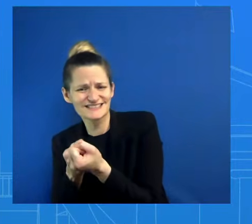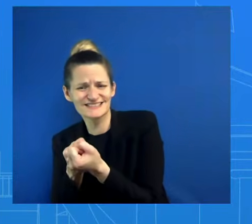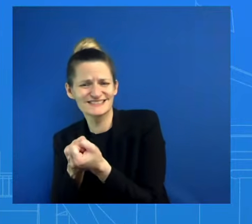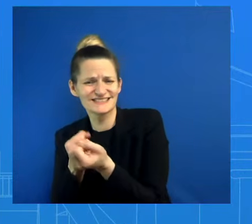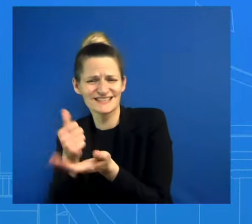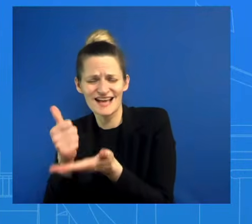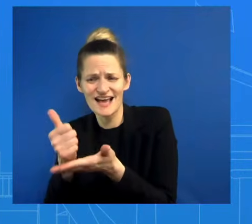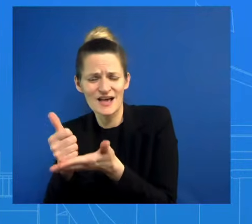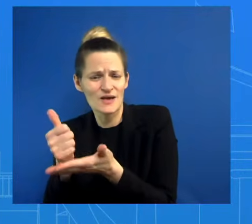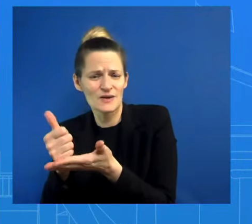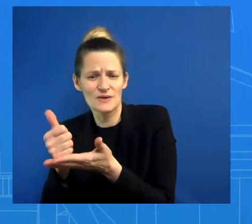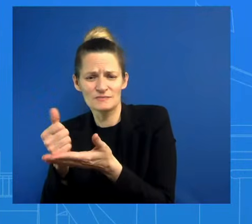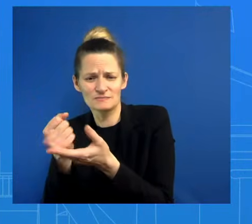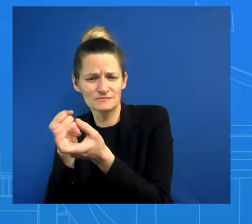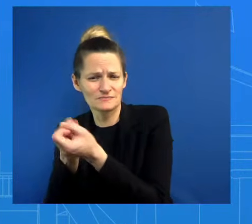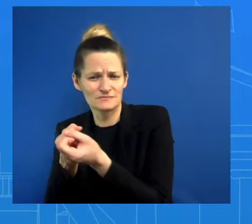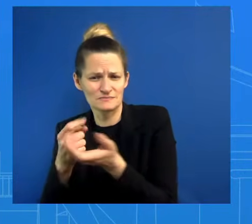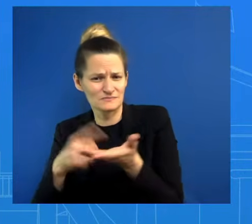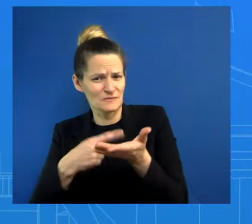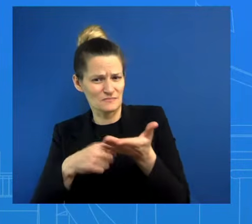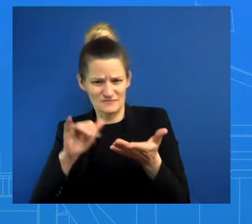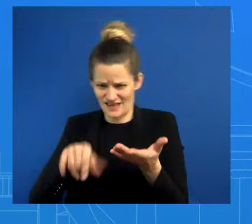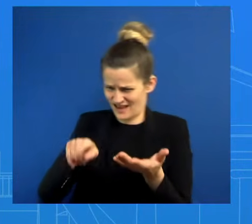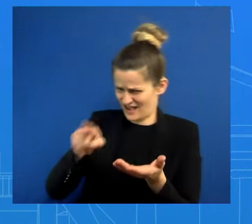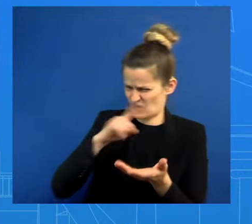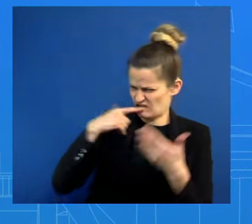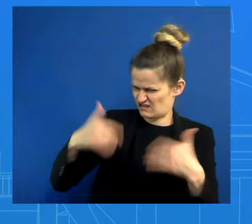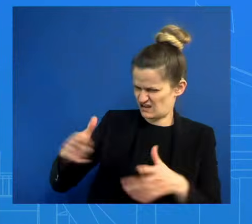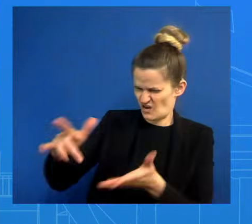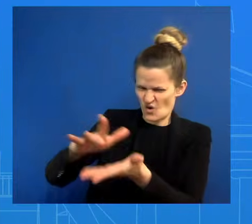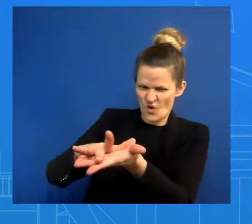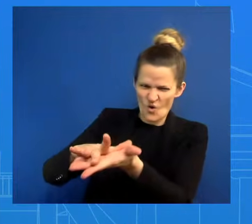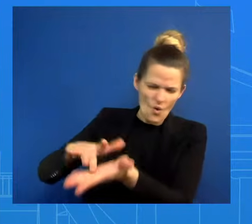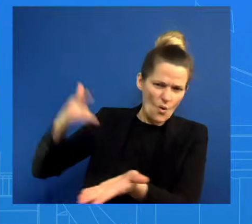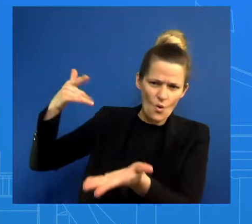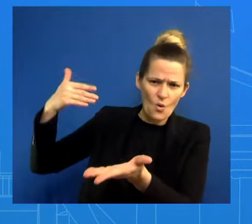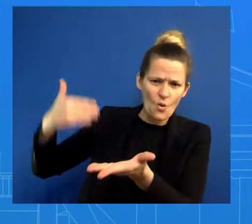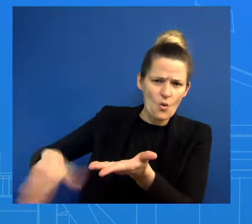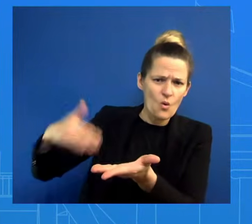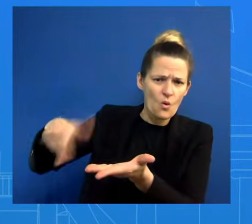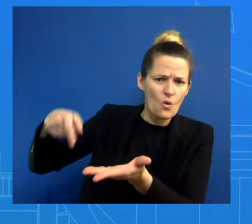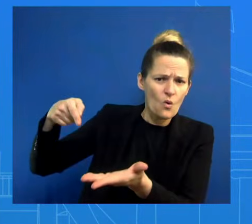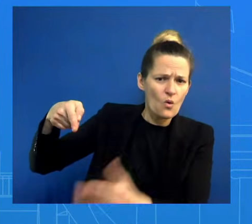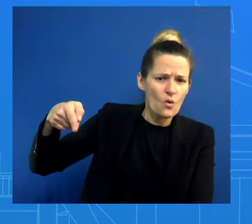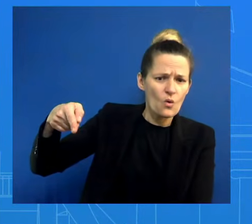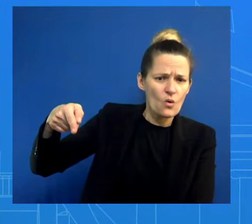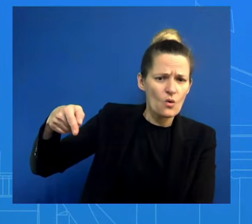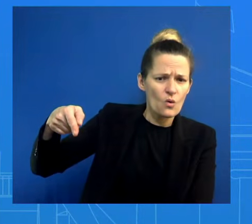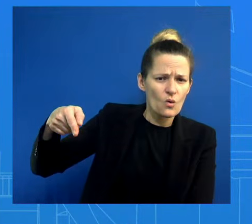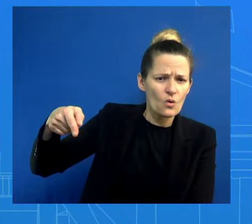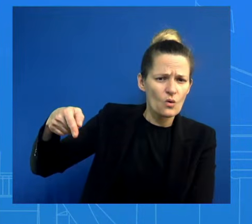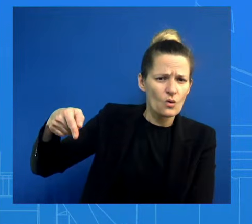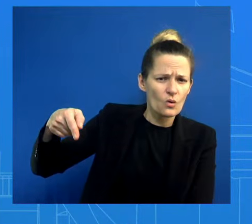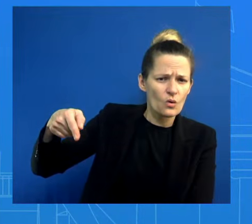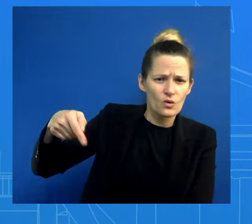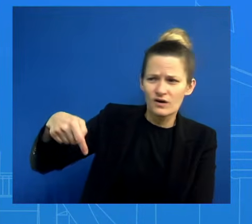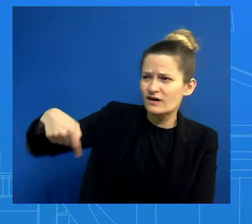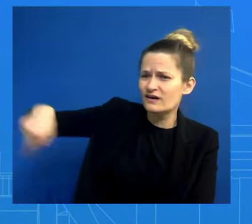basically -- you know, they -- in order to even get a chance to getting an apartment in this very tight and difficult housing market, you have to pay money upfront? Ms. Jean-Pierre: So, look,